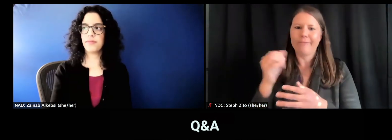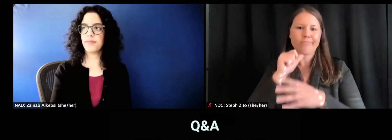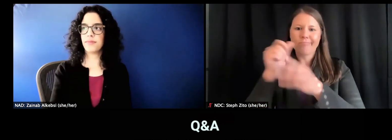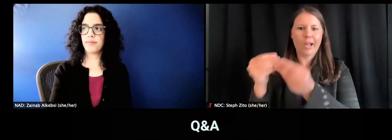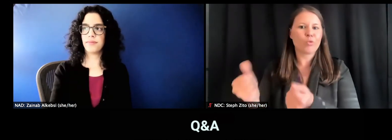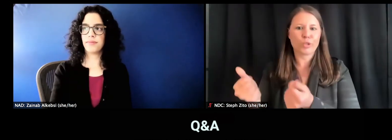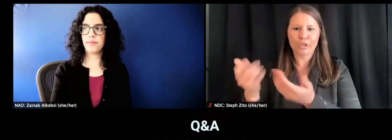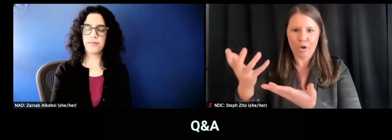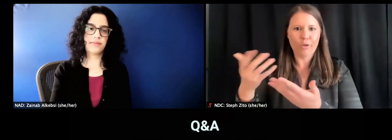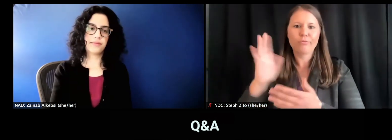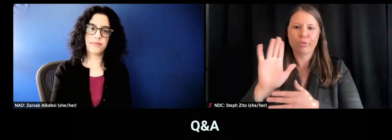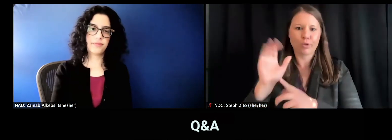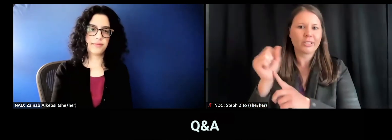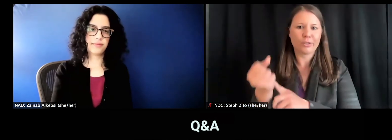If the issues are not revolved.